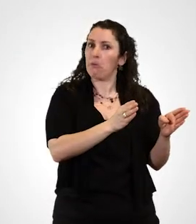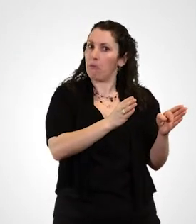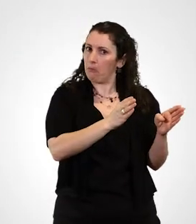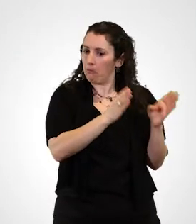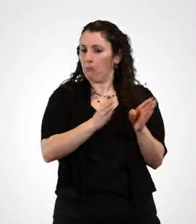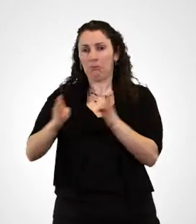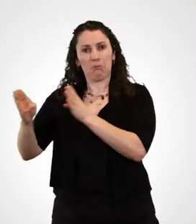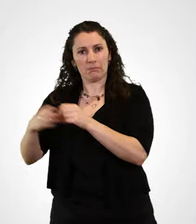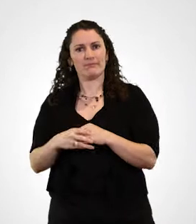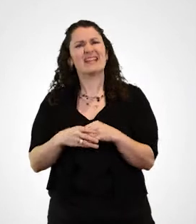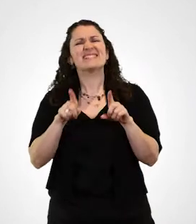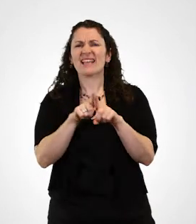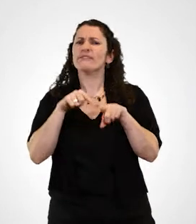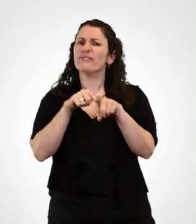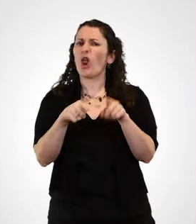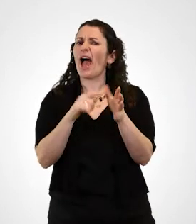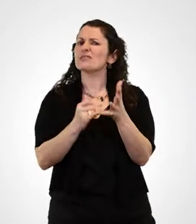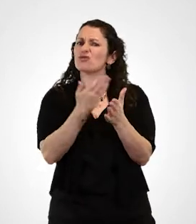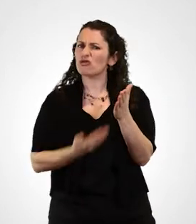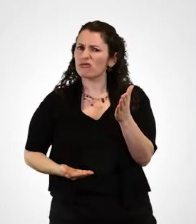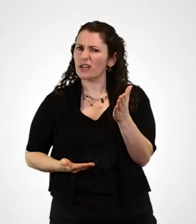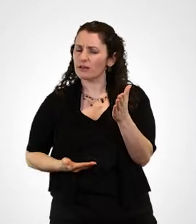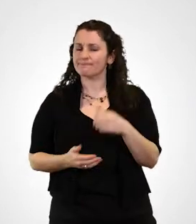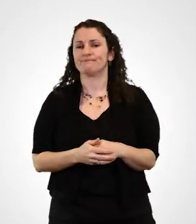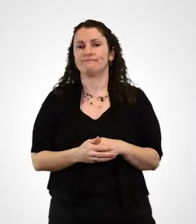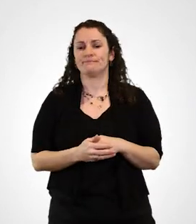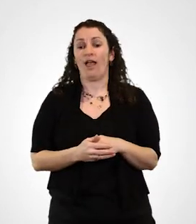And then finally, the next day they recall that experience.